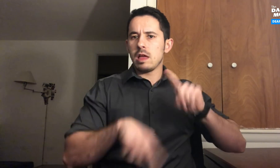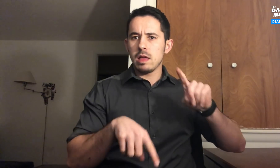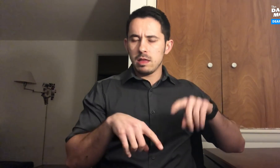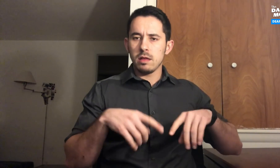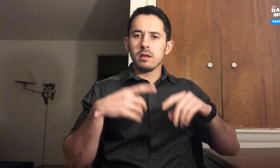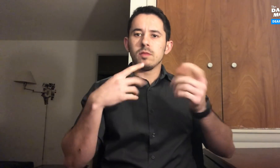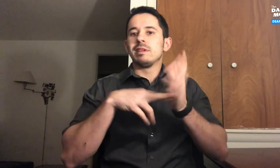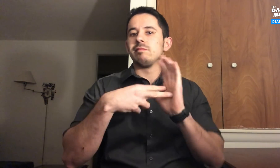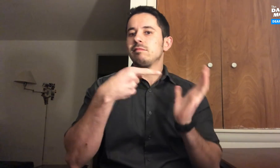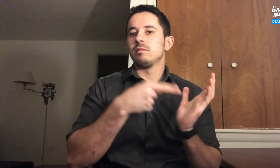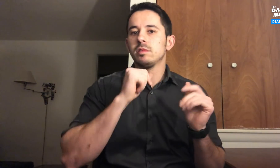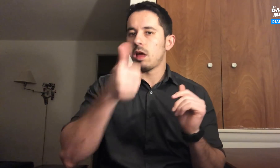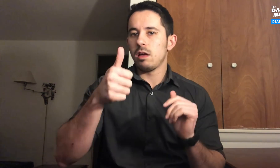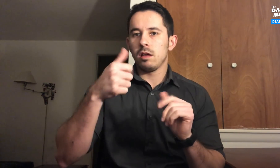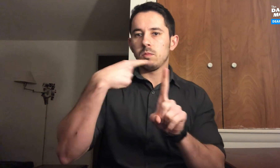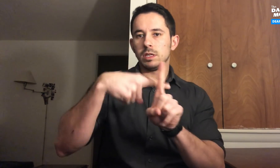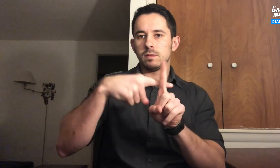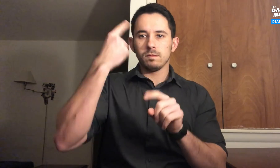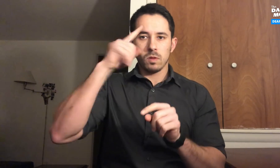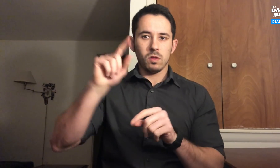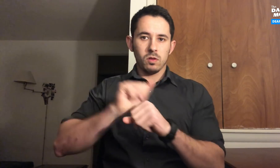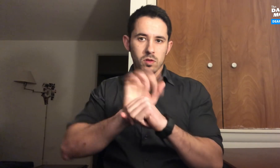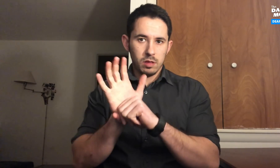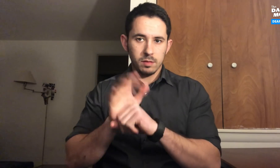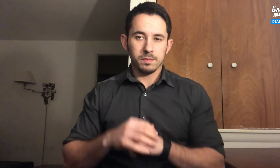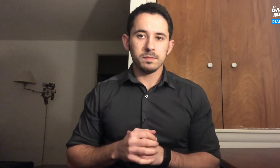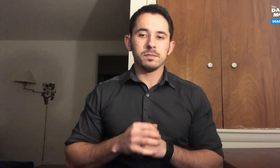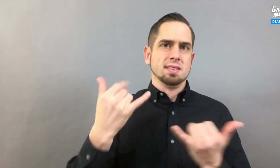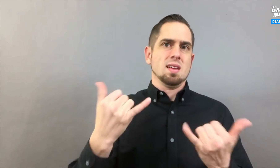and that means that person is not positive for COVID-19.